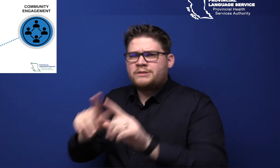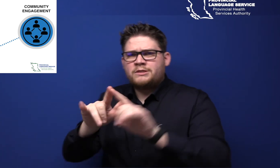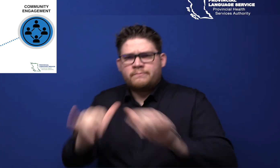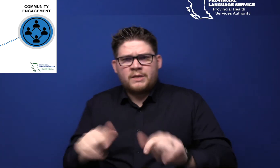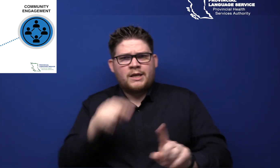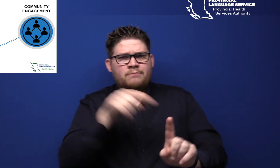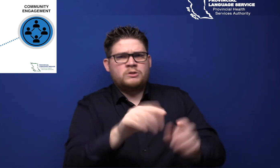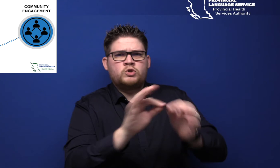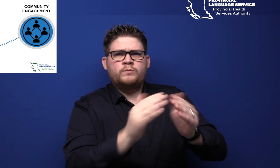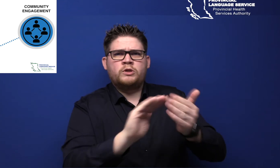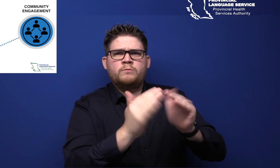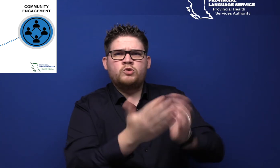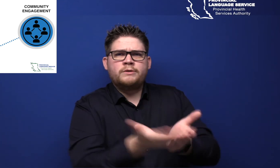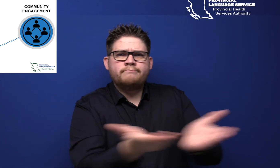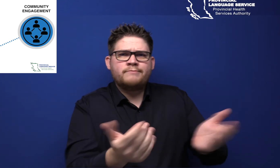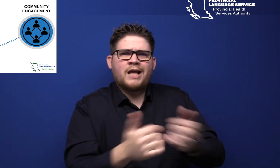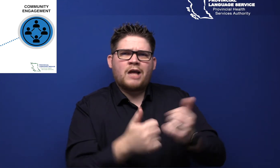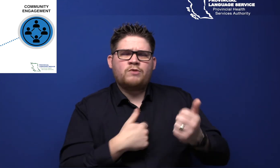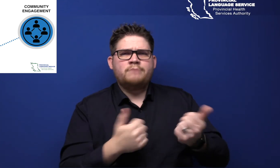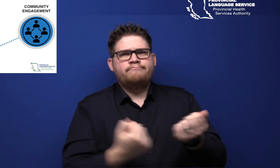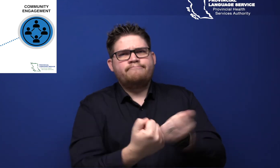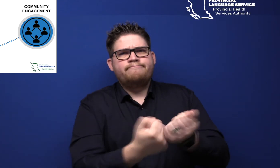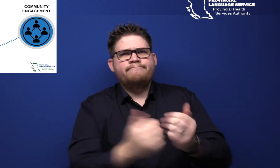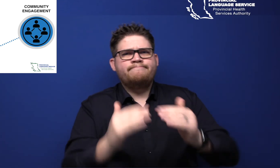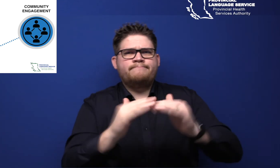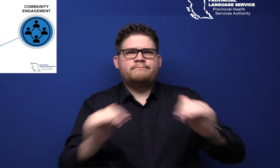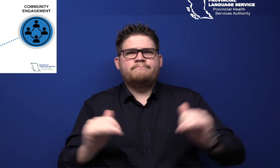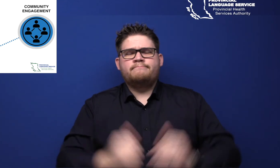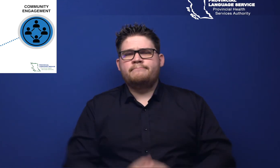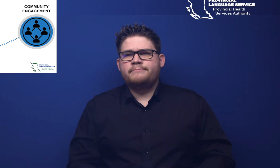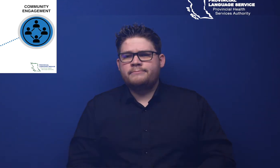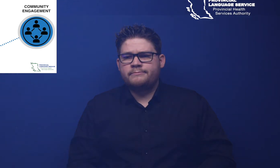THEY FACE WITHIN HEALTH AUTHORITIES AND INTERPRETING IN THE MEDICAL SETTINGS.